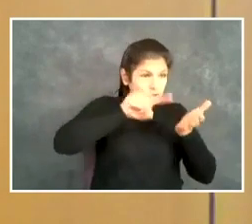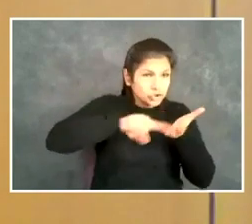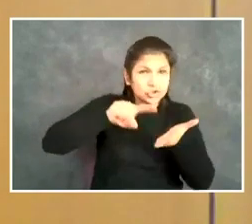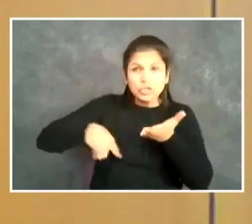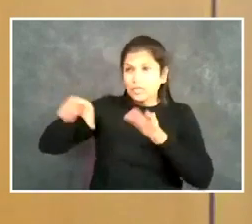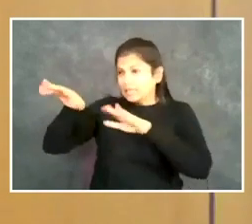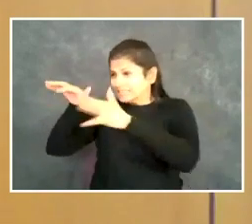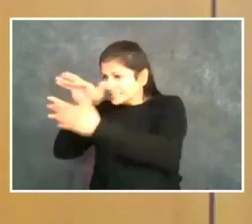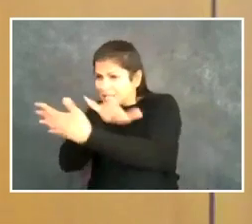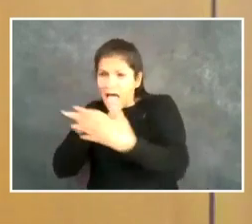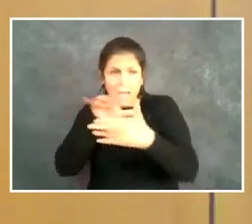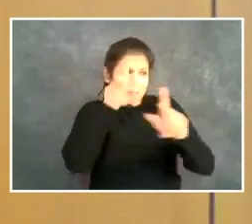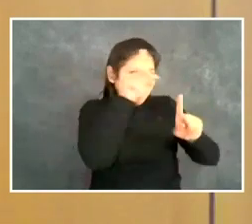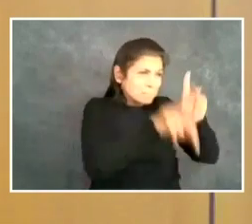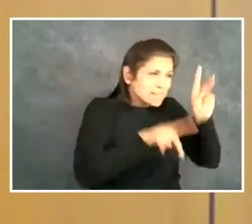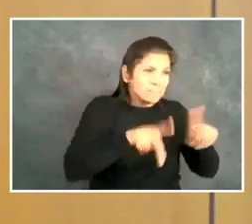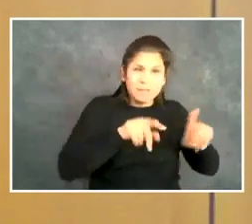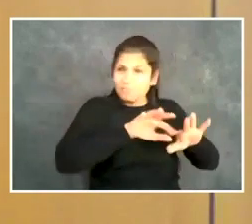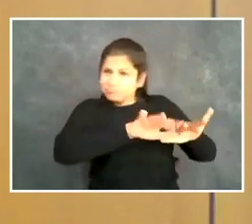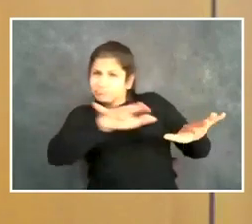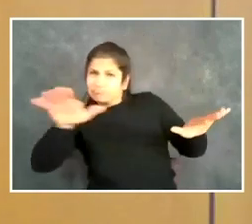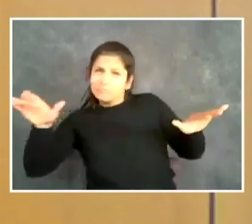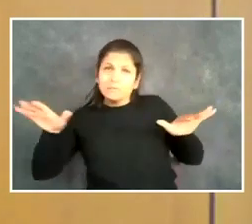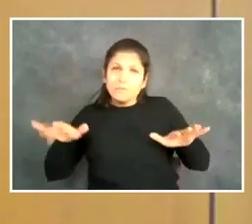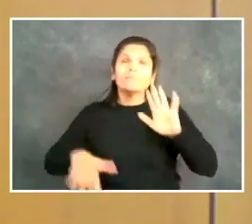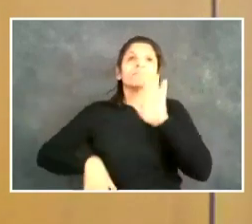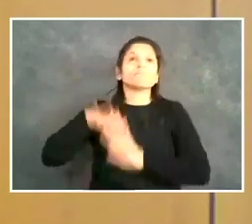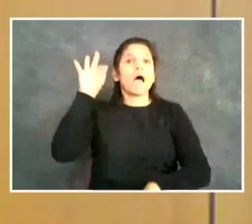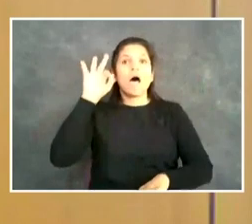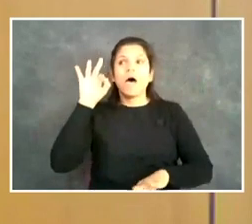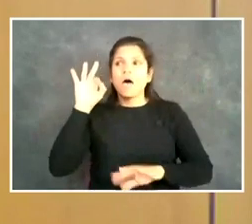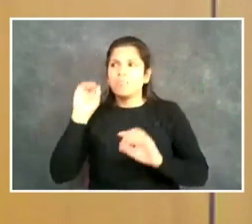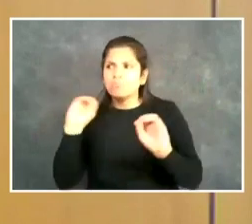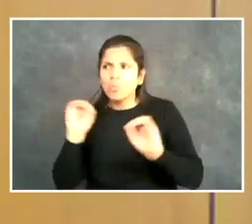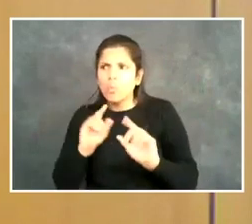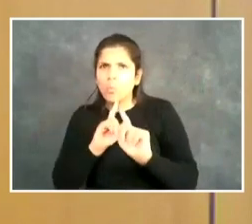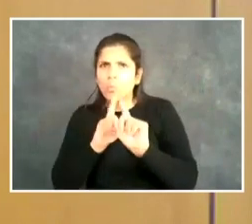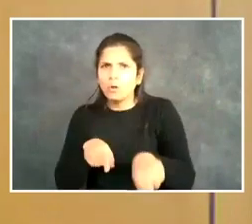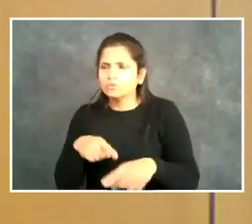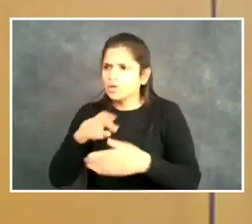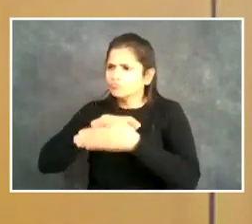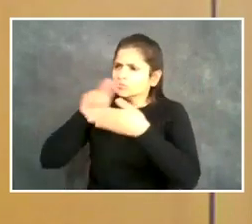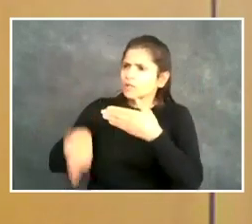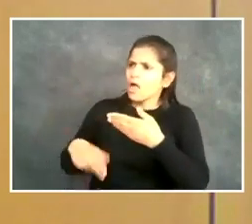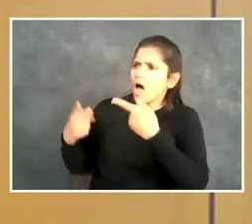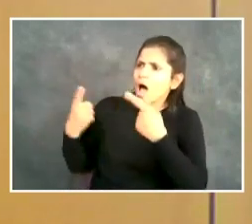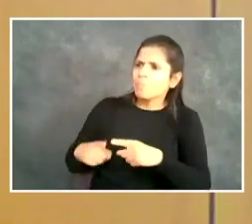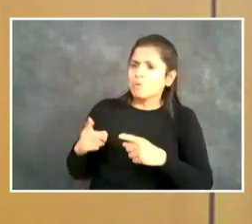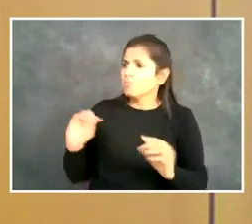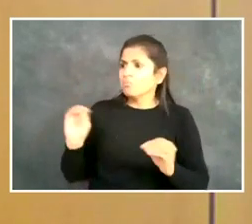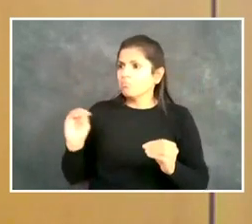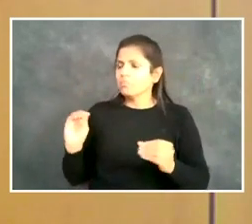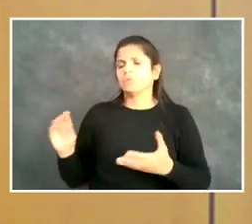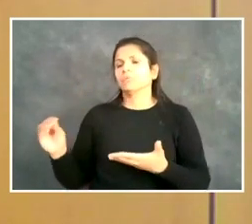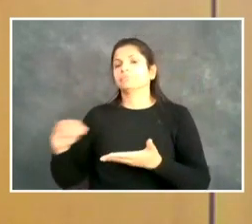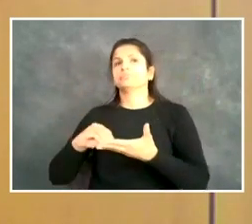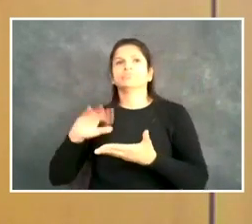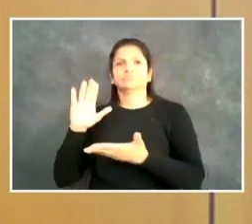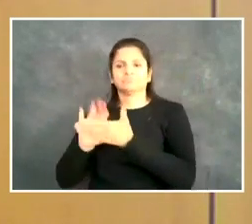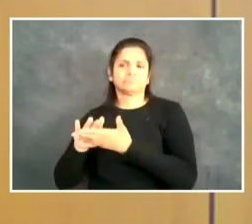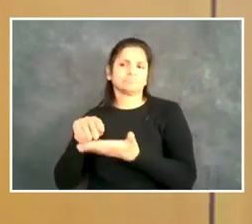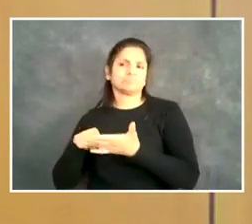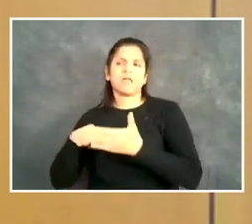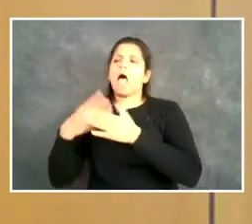OBSERVATIONS AND IT'S CONFIRMED